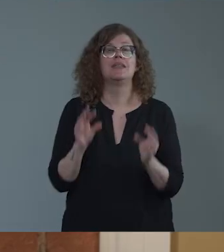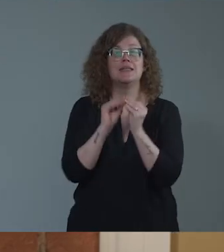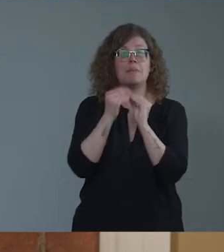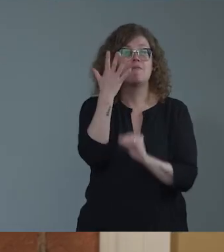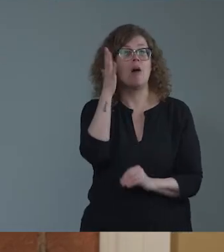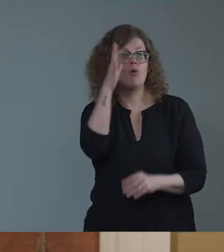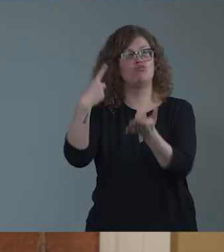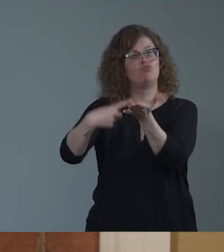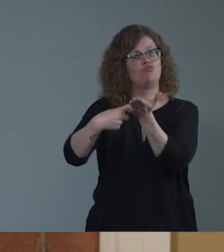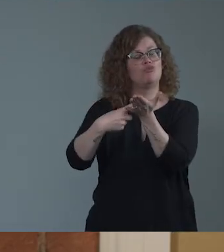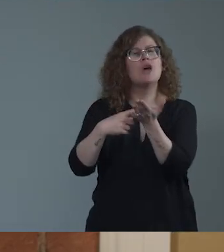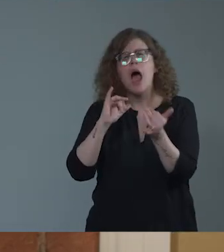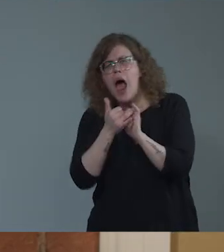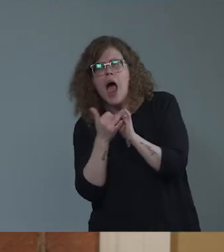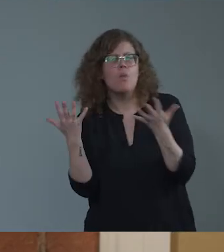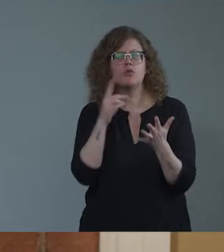In our next session, session number five, we'll be looking